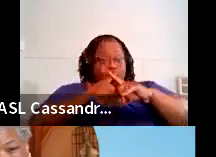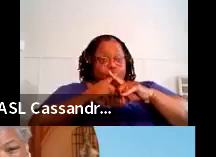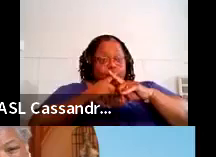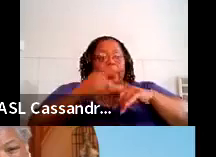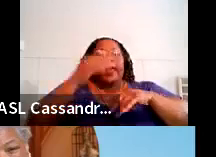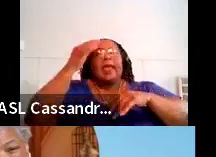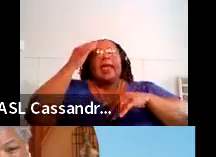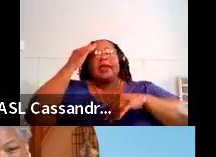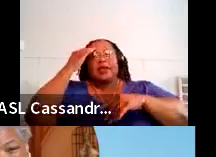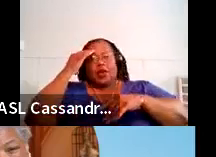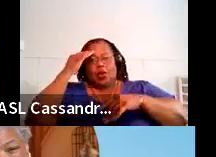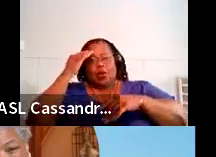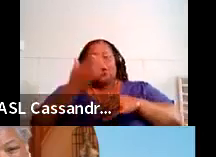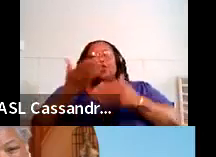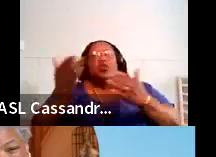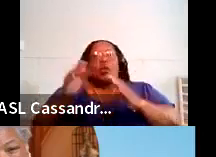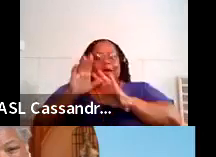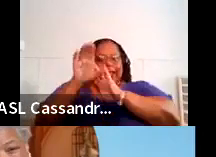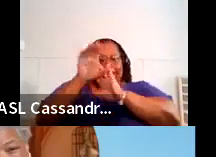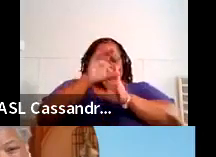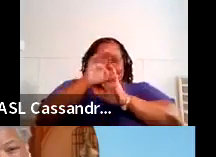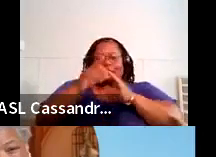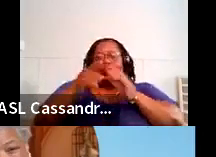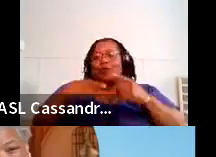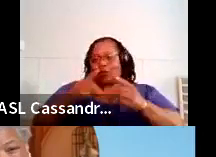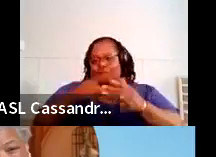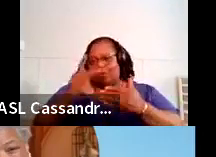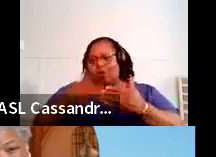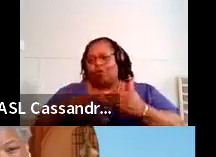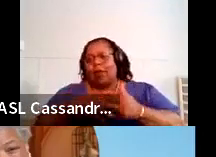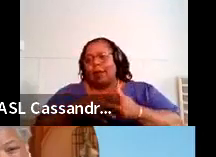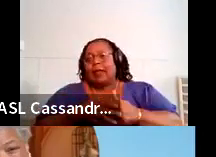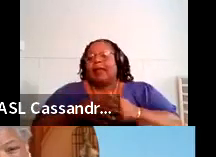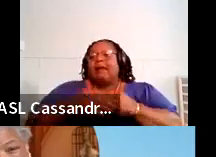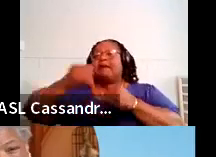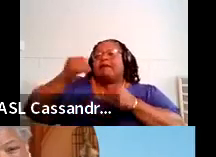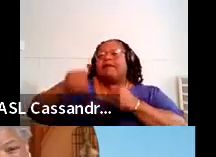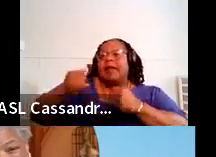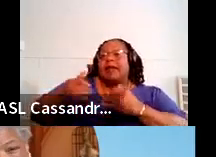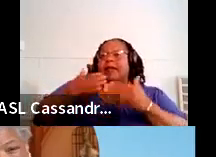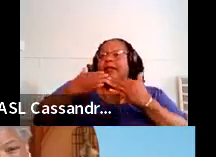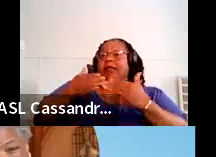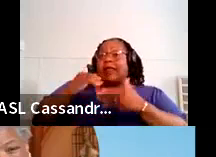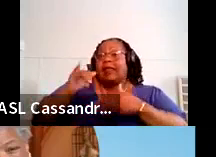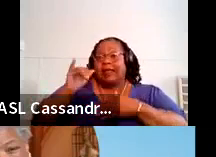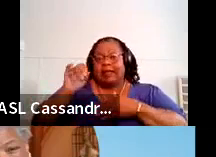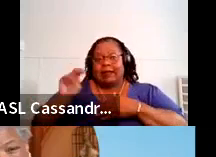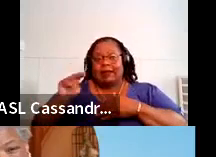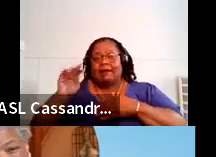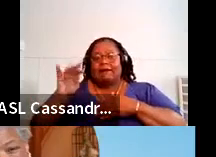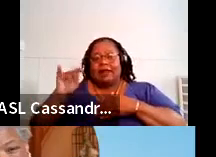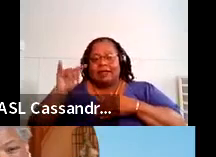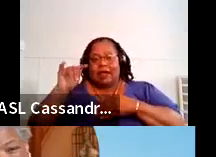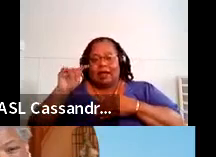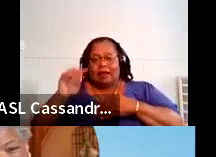just so that everyone is aware we operate the basic zoom meeting module so all of us are live and in the same